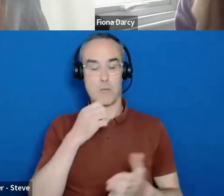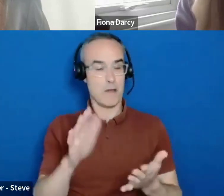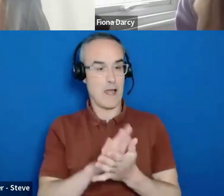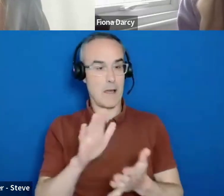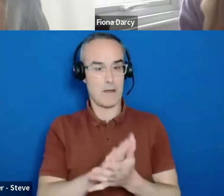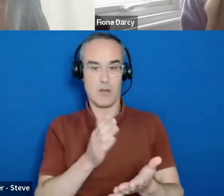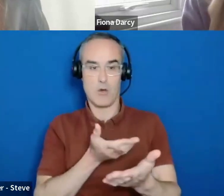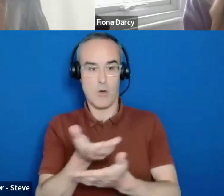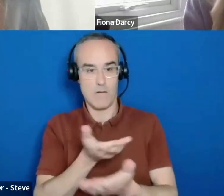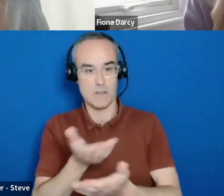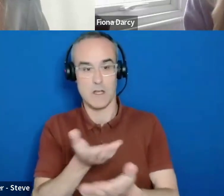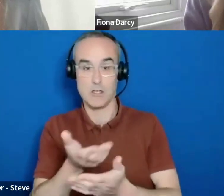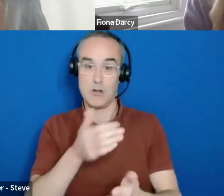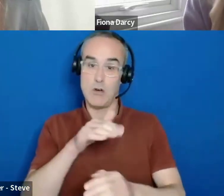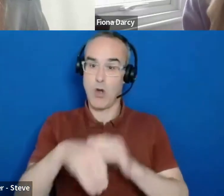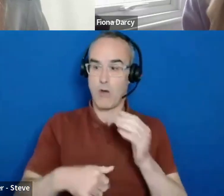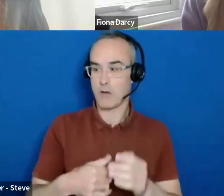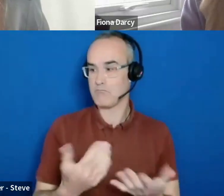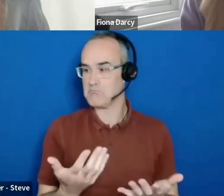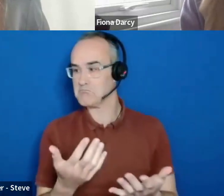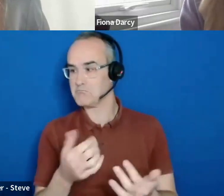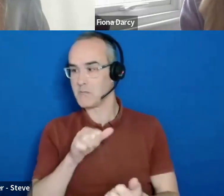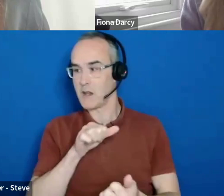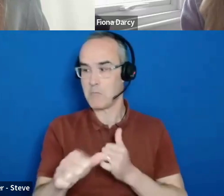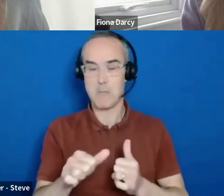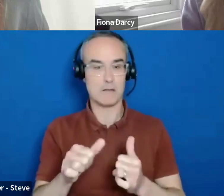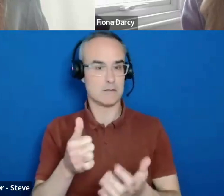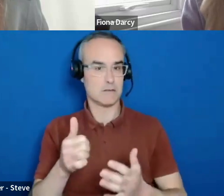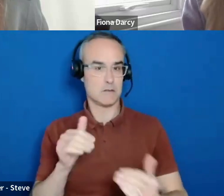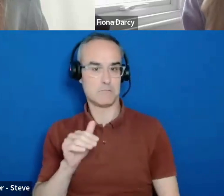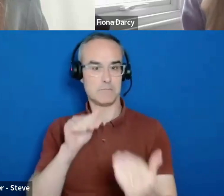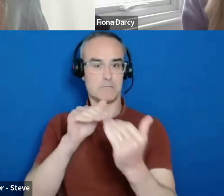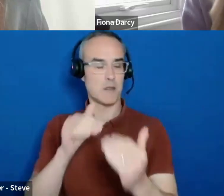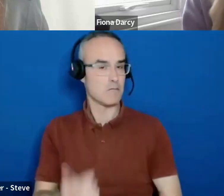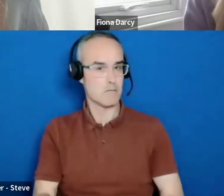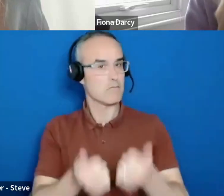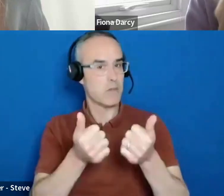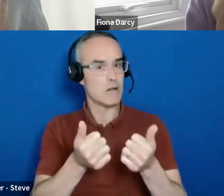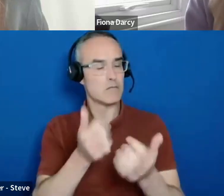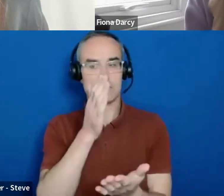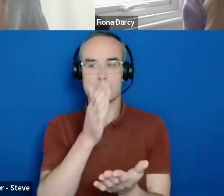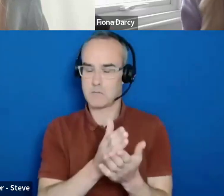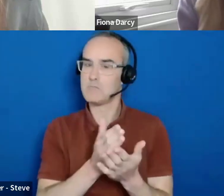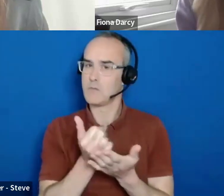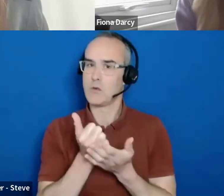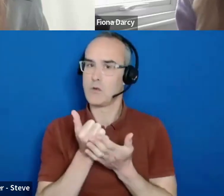about what is best for you and we are definitely very supportive of people getting